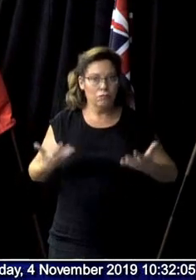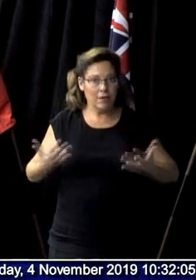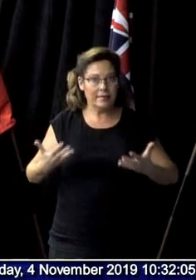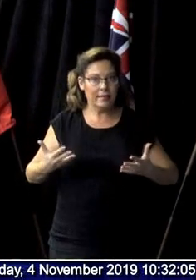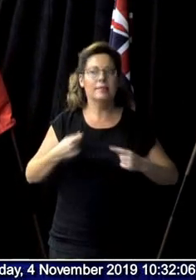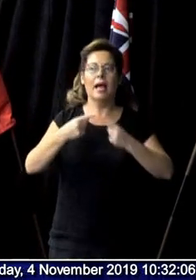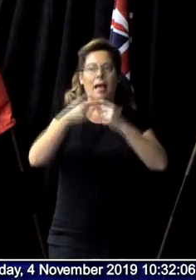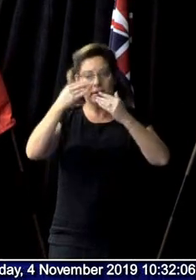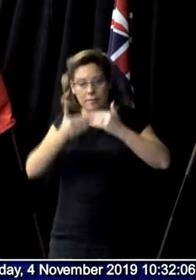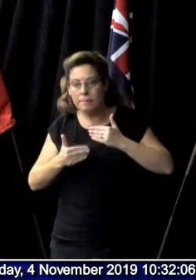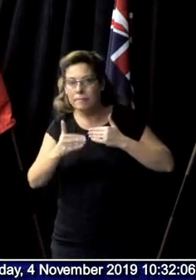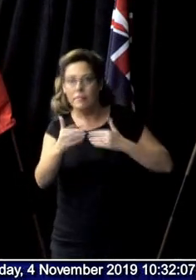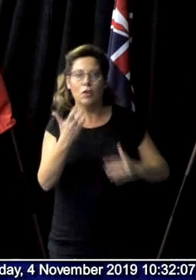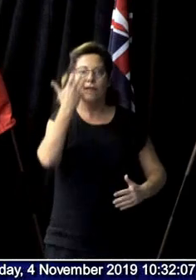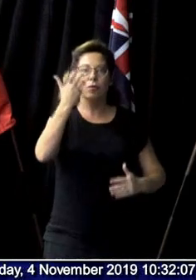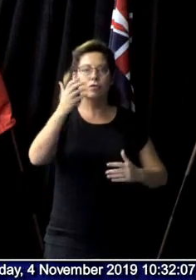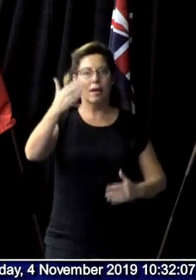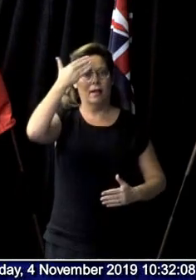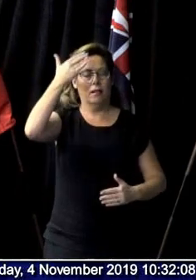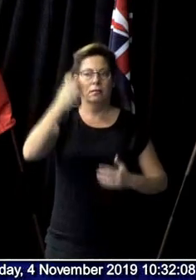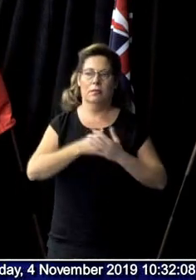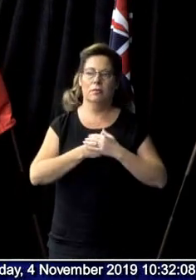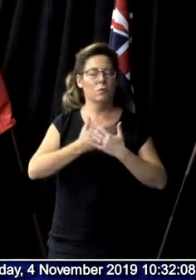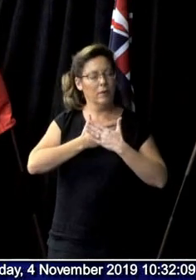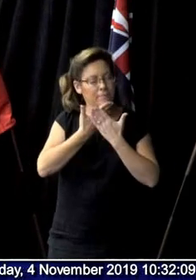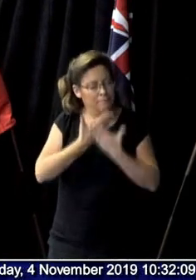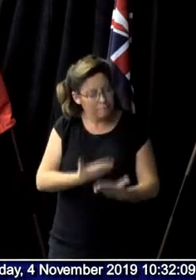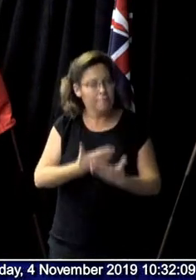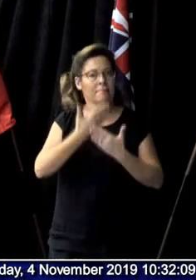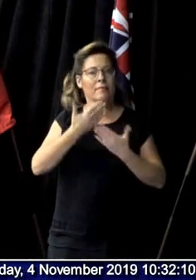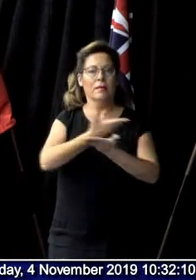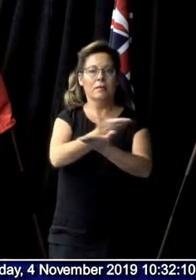We thank them for allowing us to meet on their country today for this important gathering.